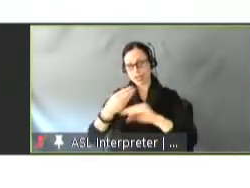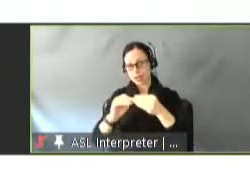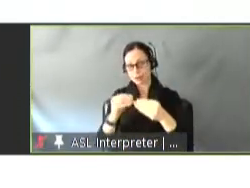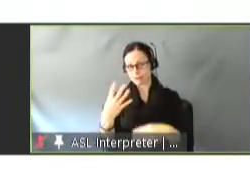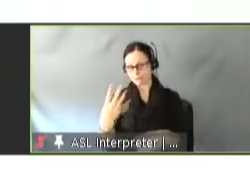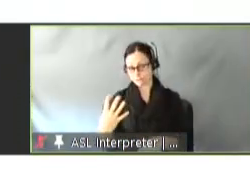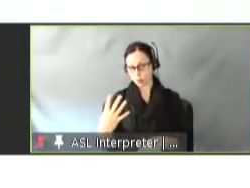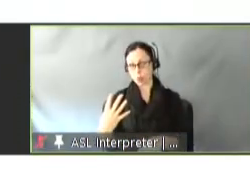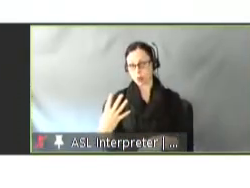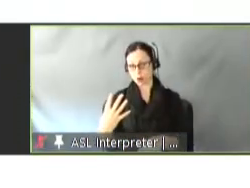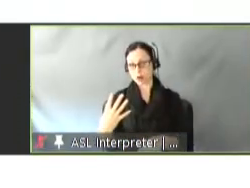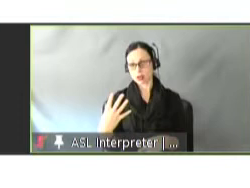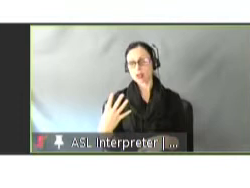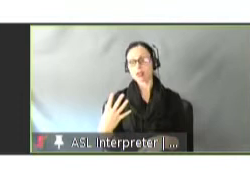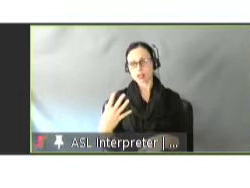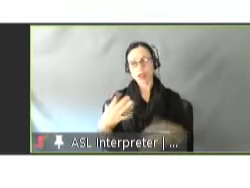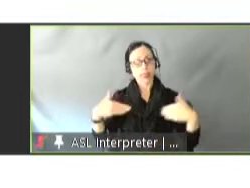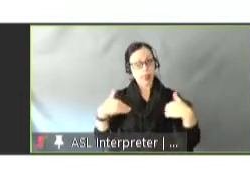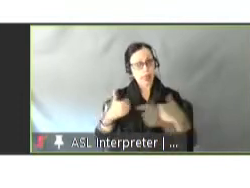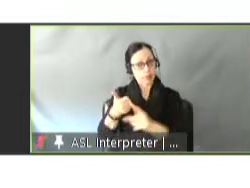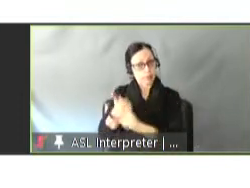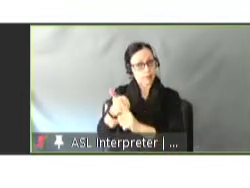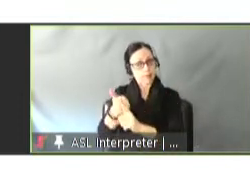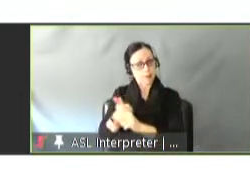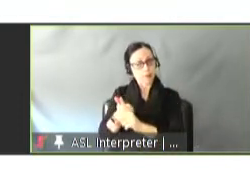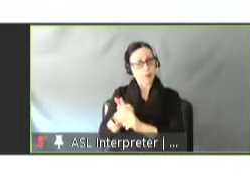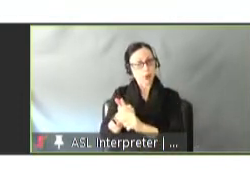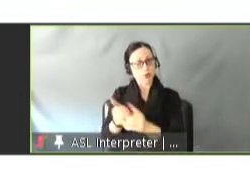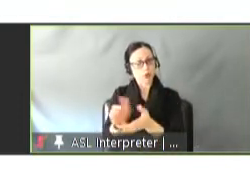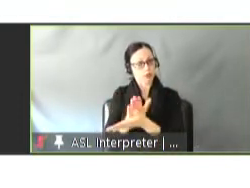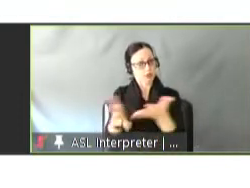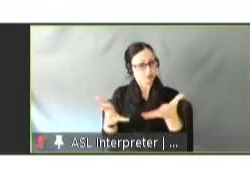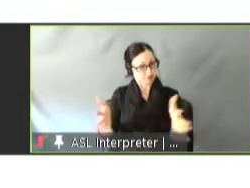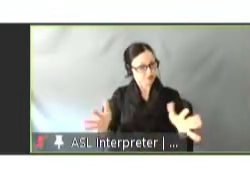the SARS-CoV-2 these animals have cleared that virus. And this was the beta virus, which is